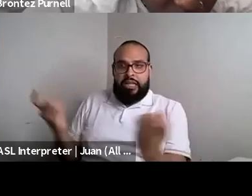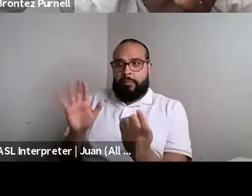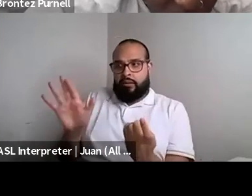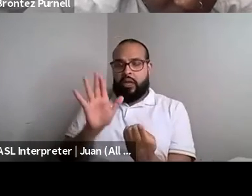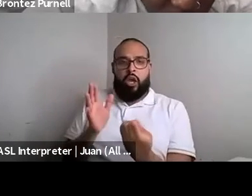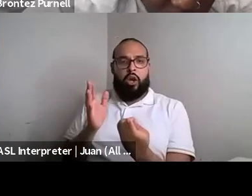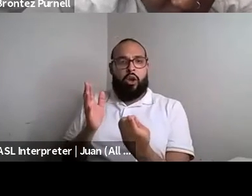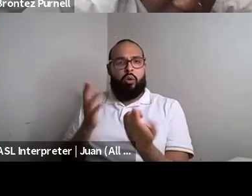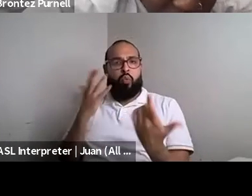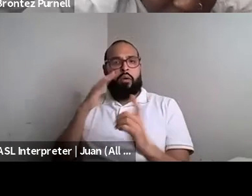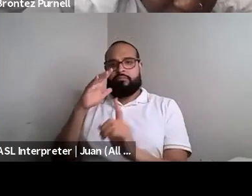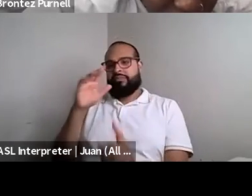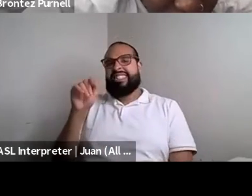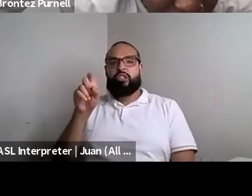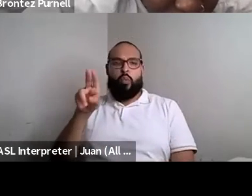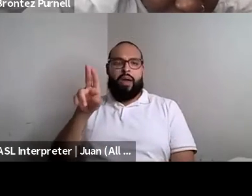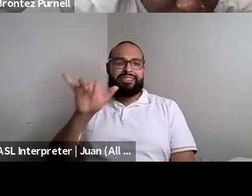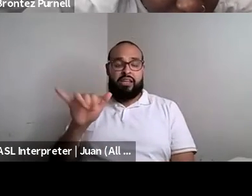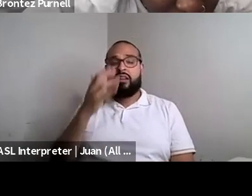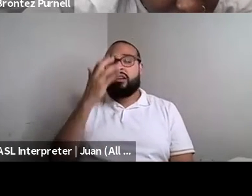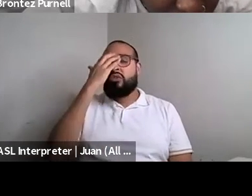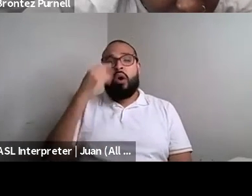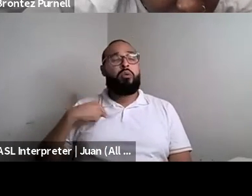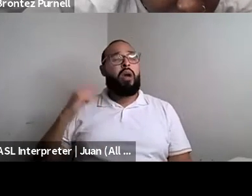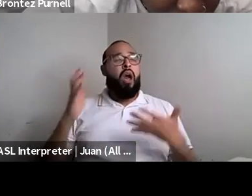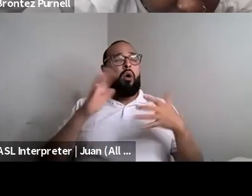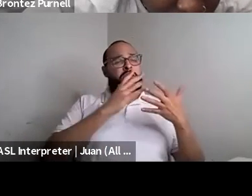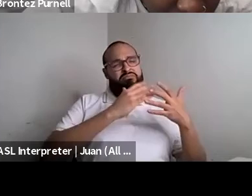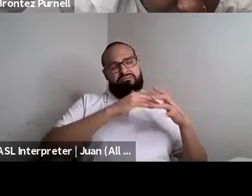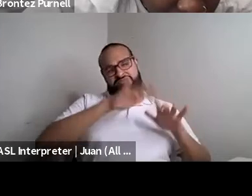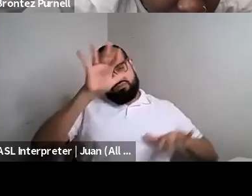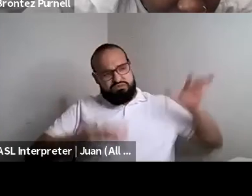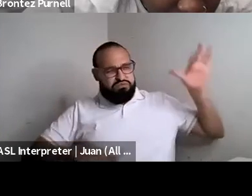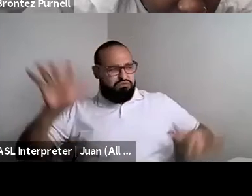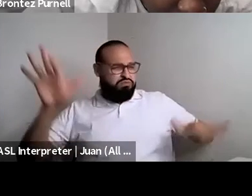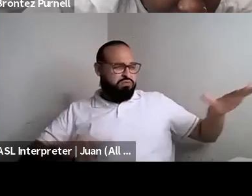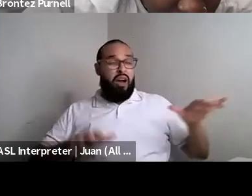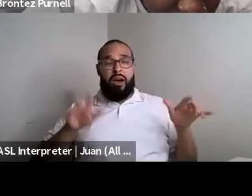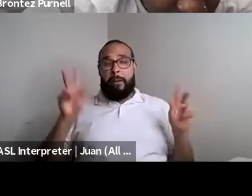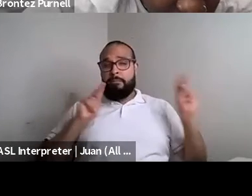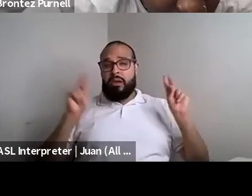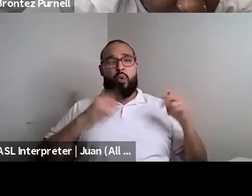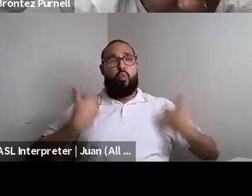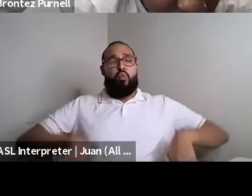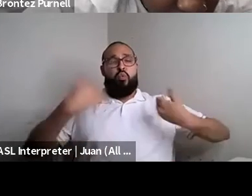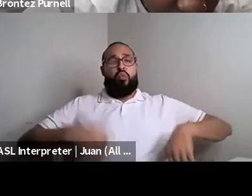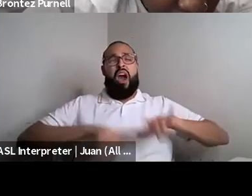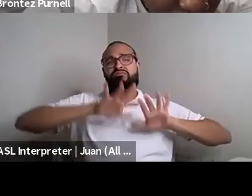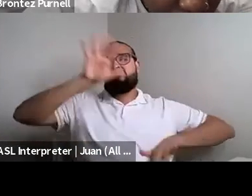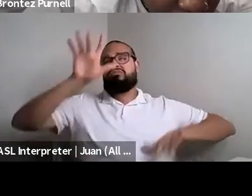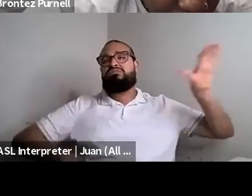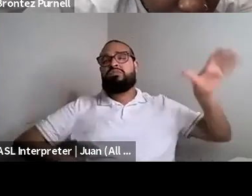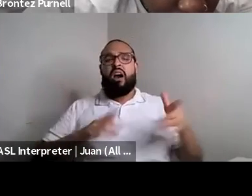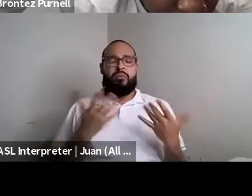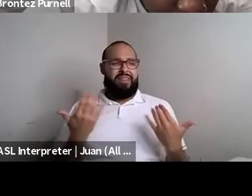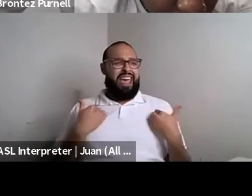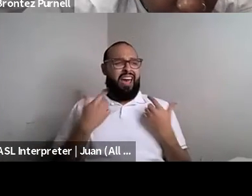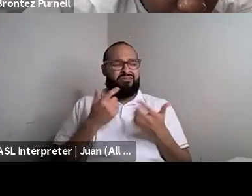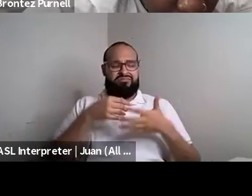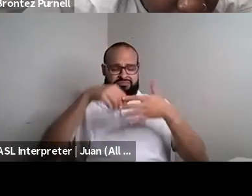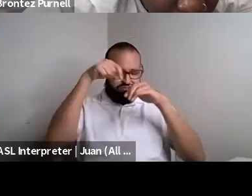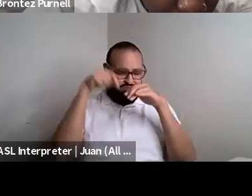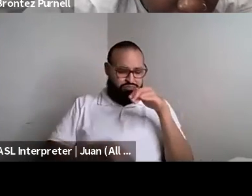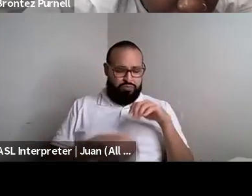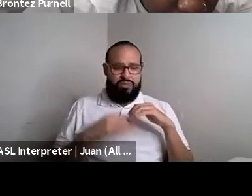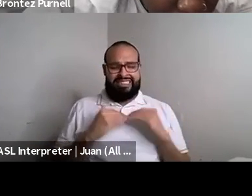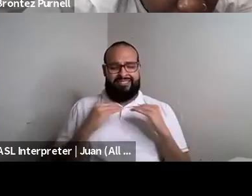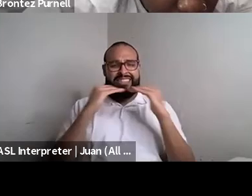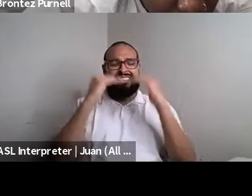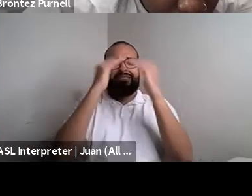Randa Jarrar she/they: Variations of us we are multiplicity. We are just multiplicity. We are abundant. We are. There's so much and to categorize us is